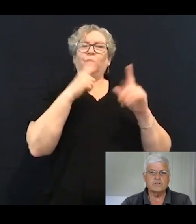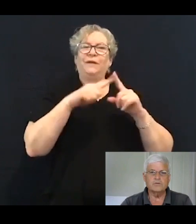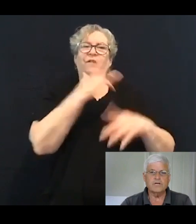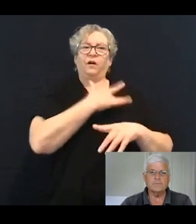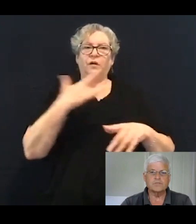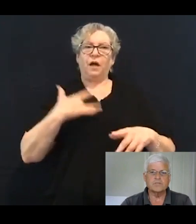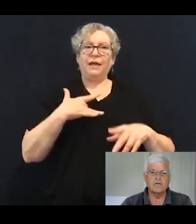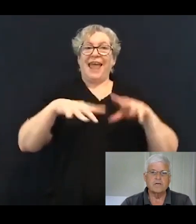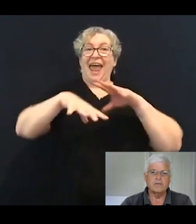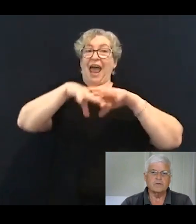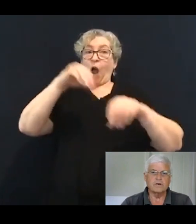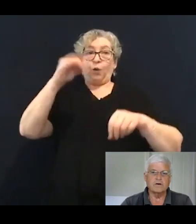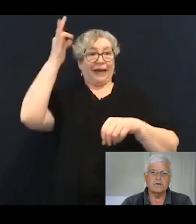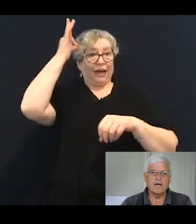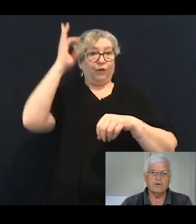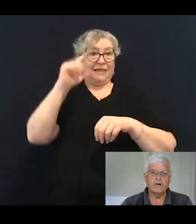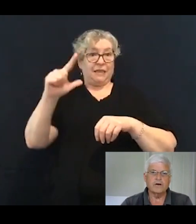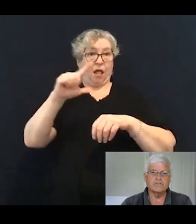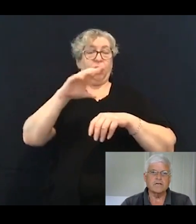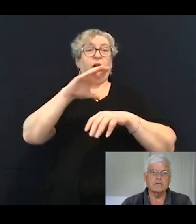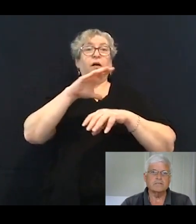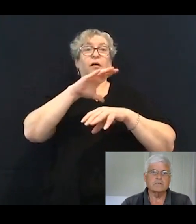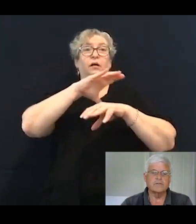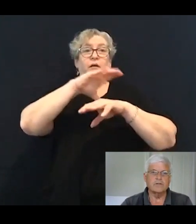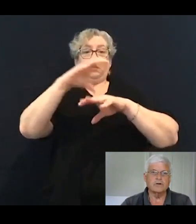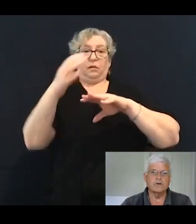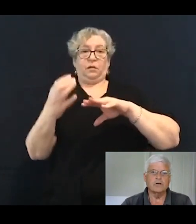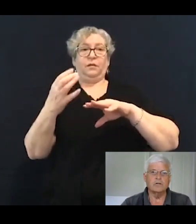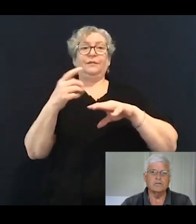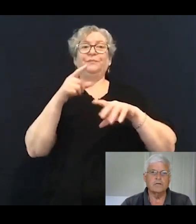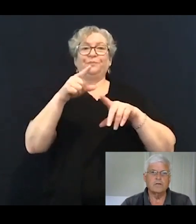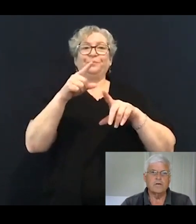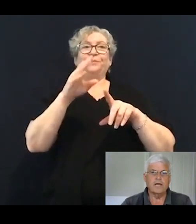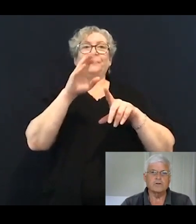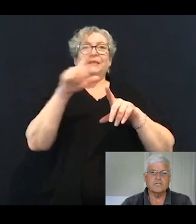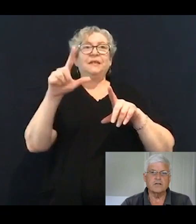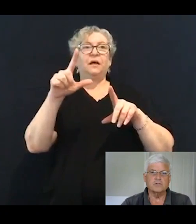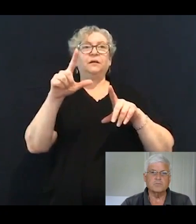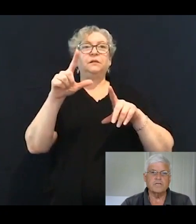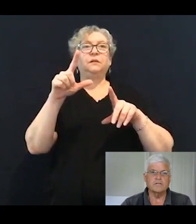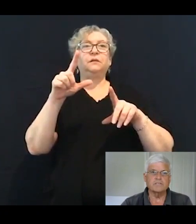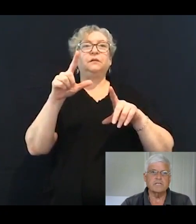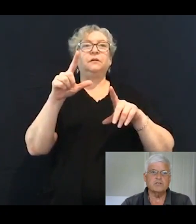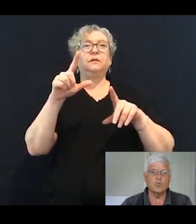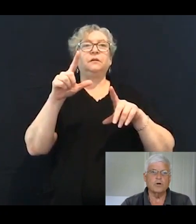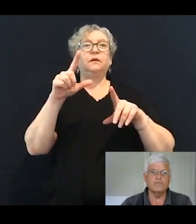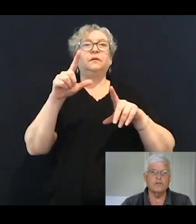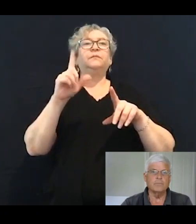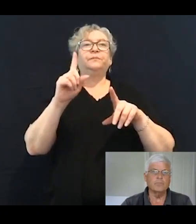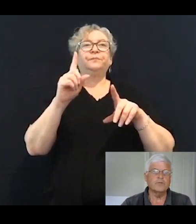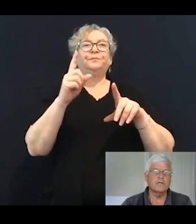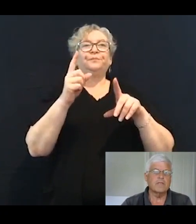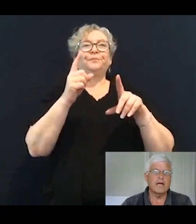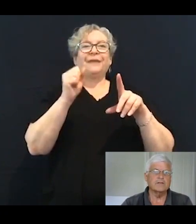There are outer hair cells that are called hair cells because each one of them has this tuft